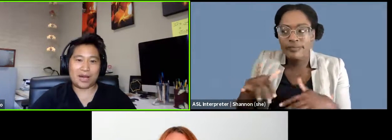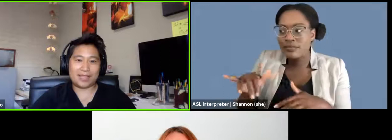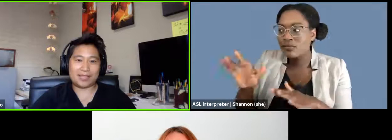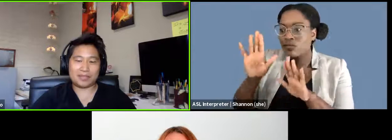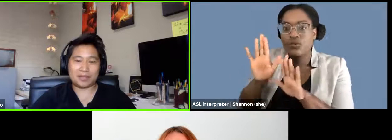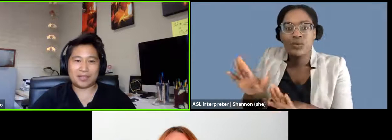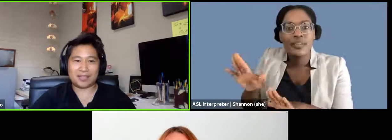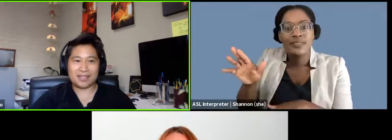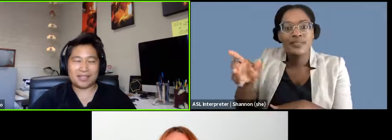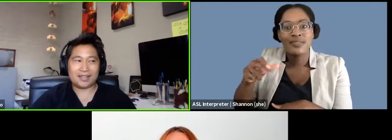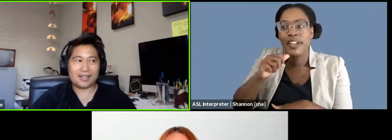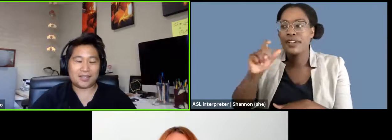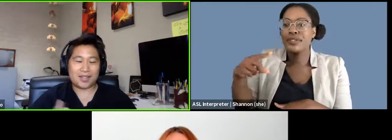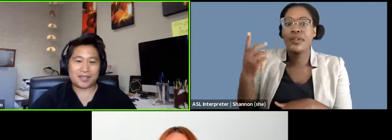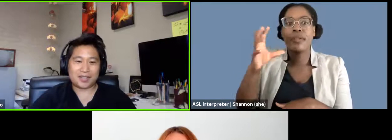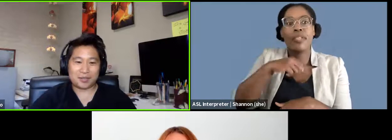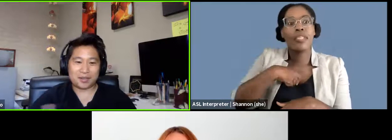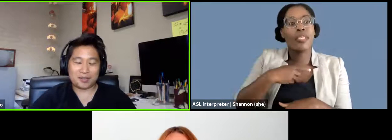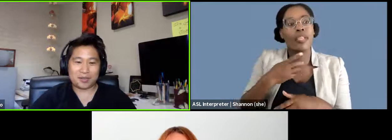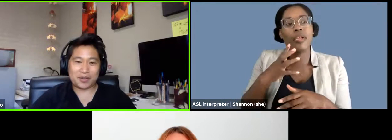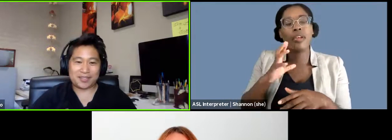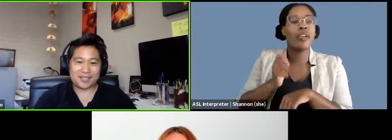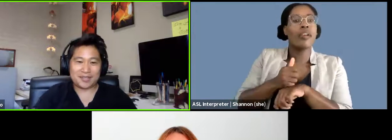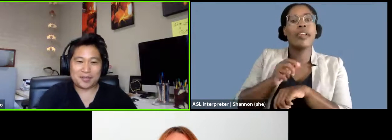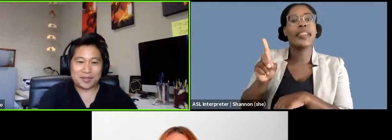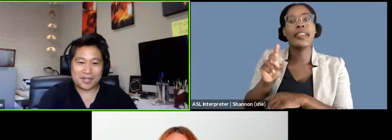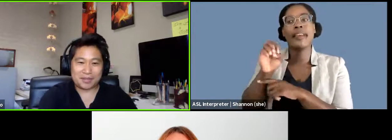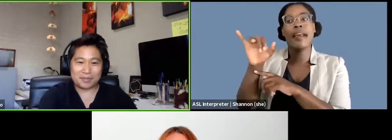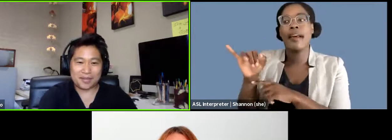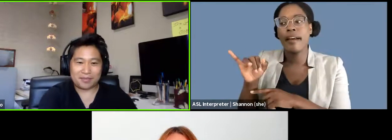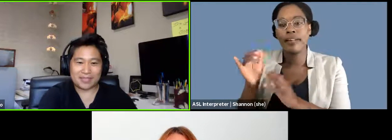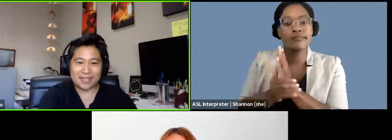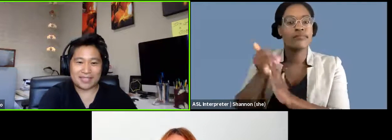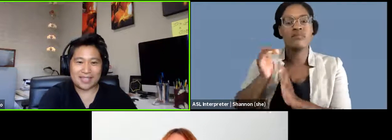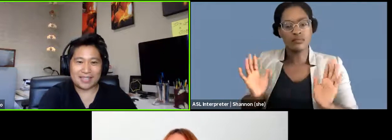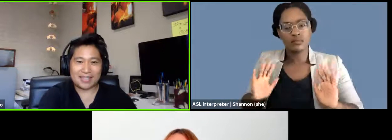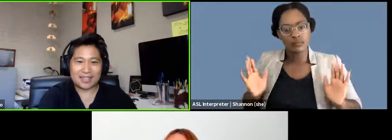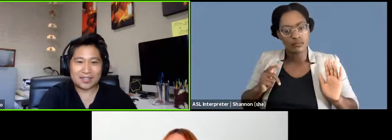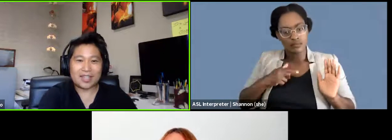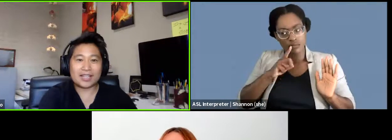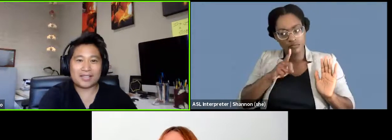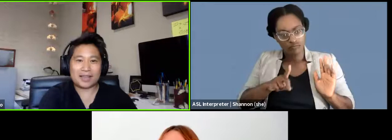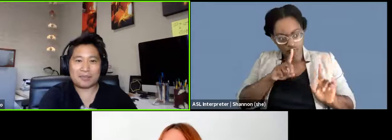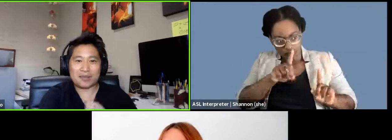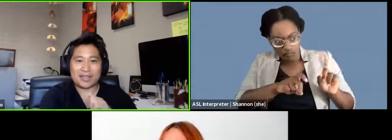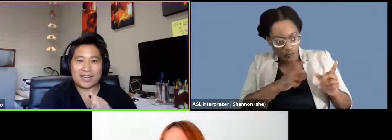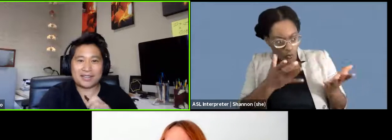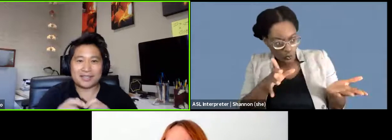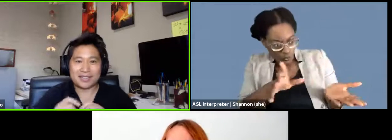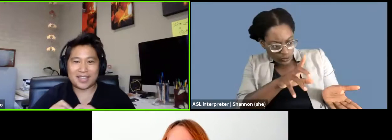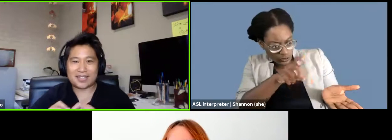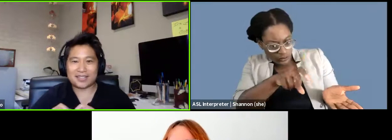are asking for. That was a really good point to Shelly that pointed out that so thank you.